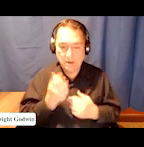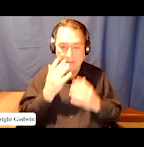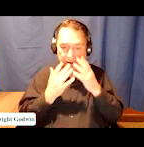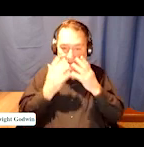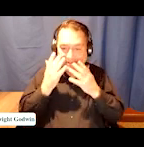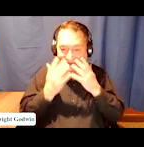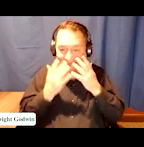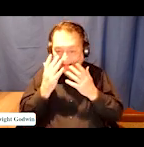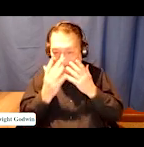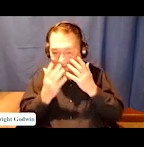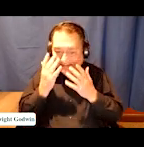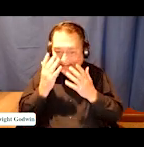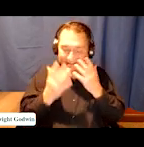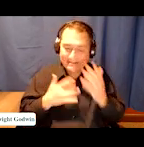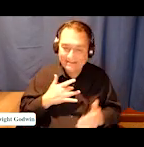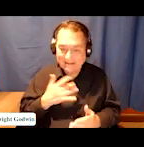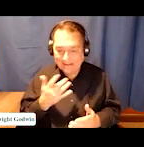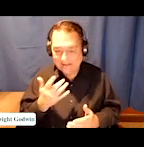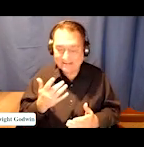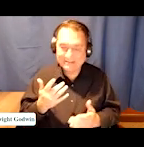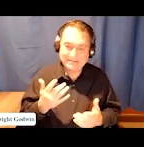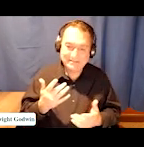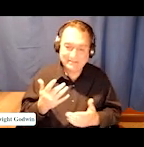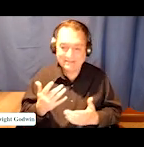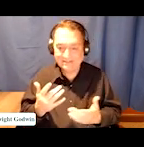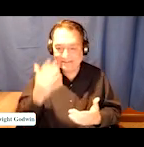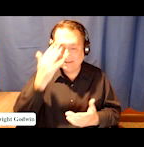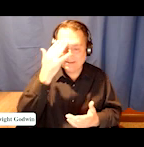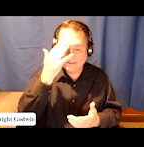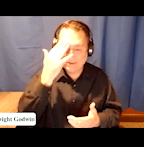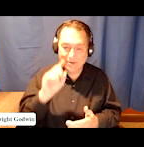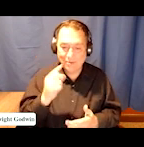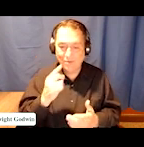or embarrassment feelings. And once they're stabilized,